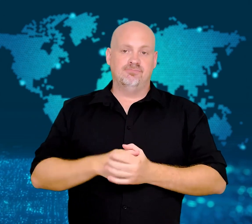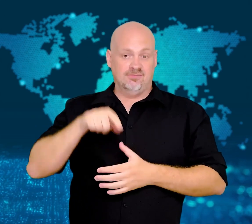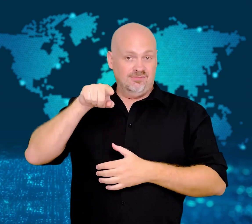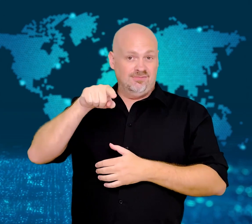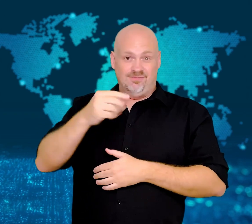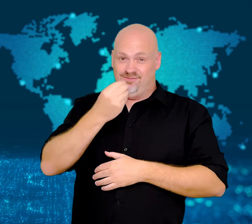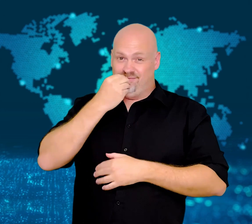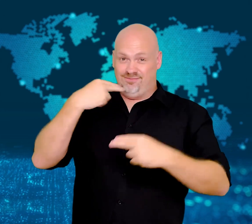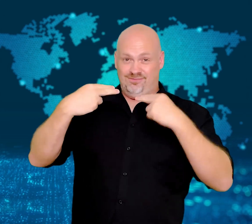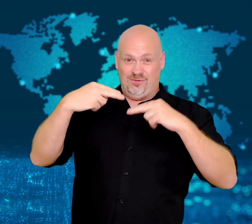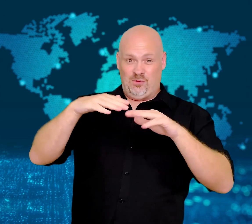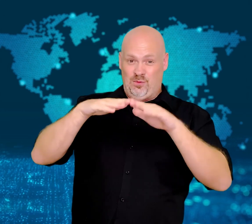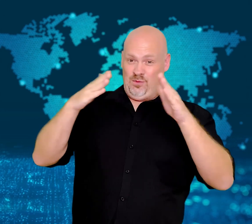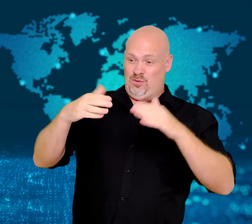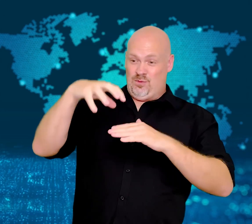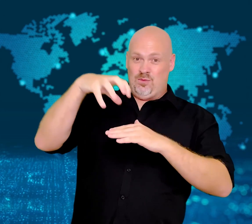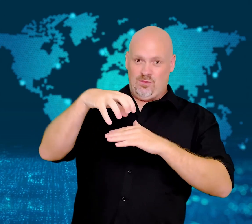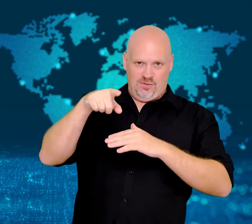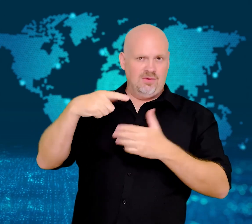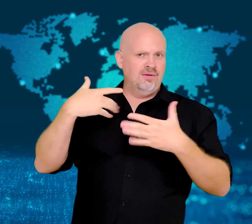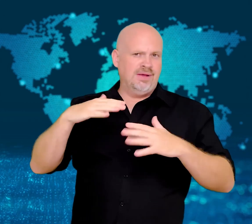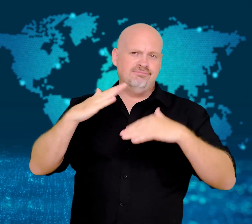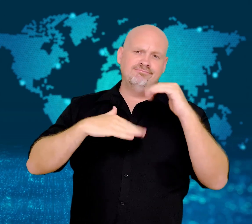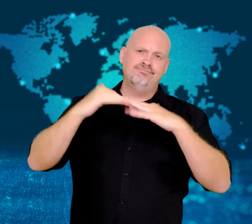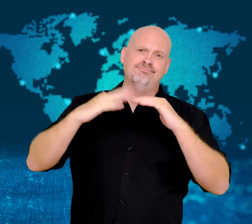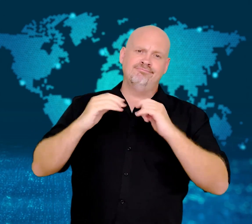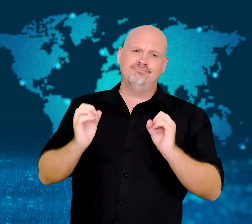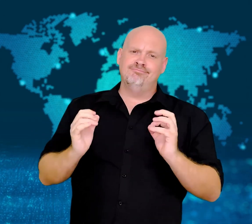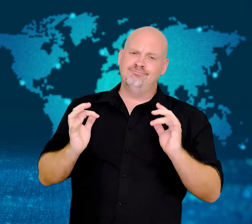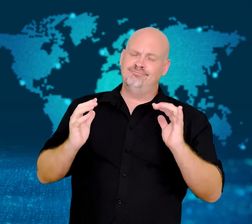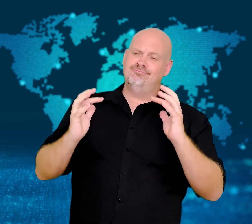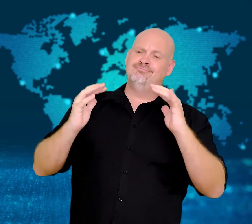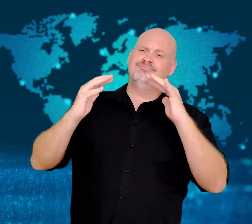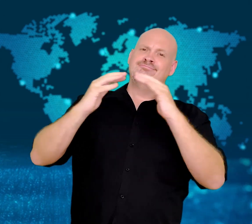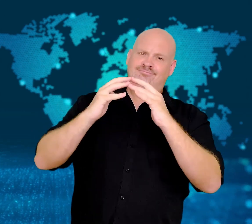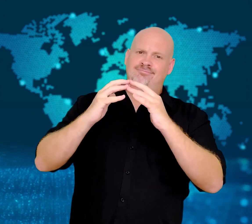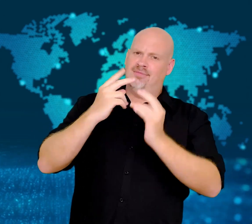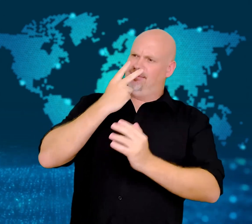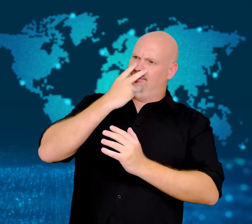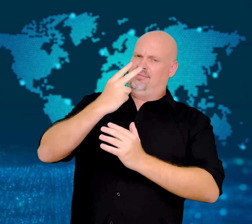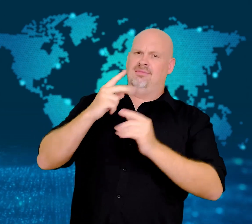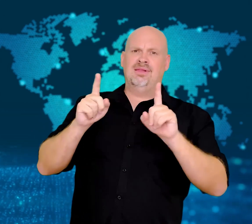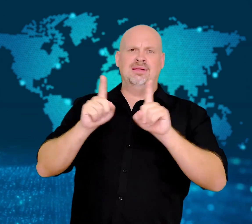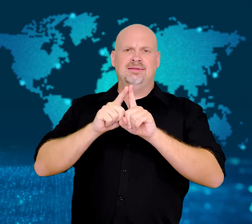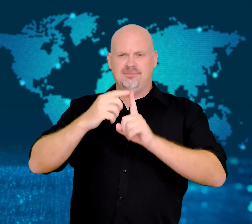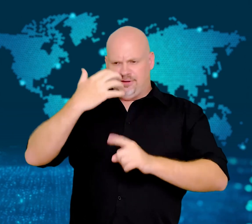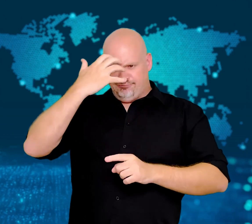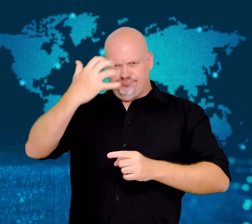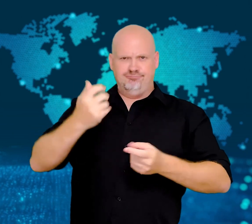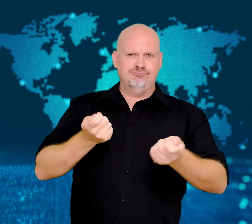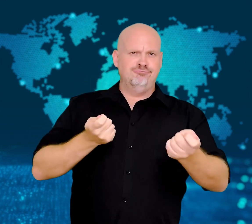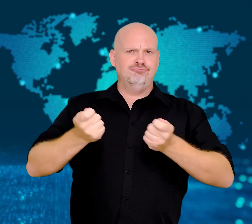The restaurant had been built as an imperial palace-shaped